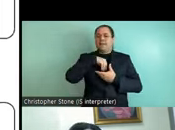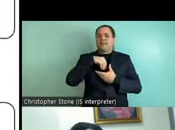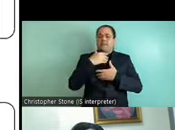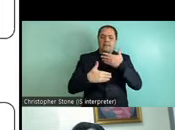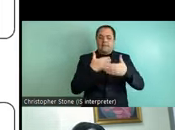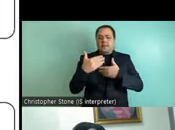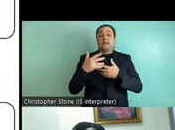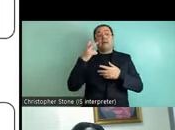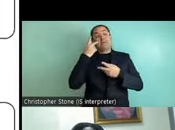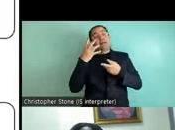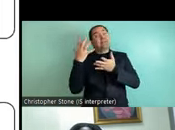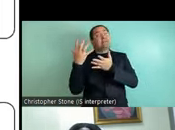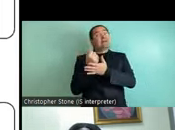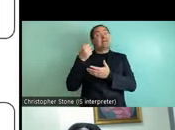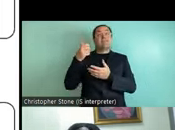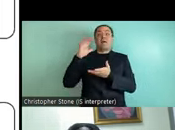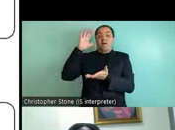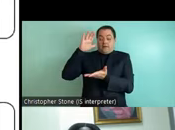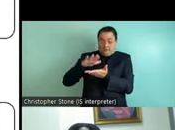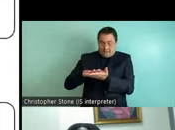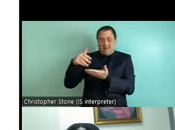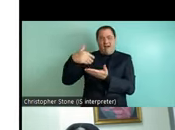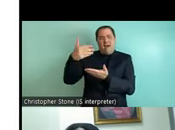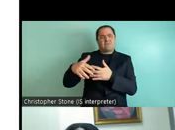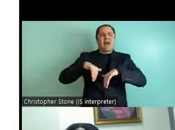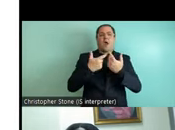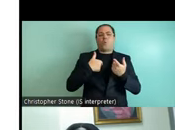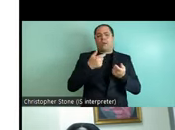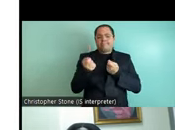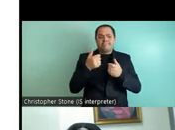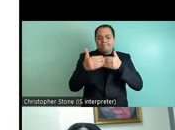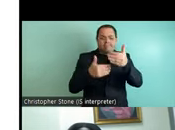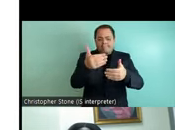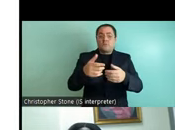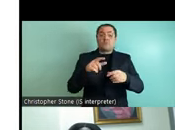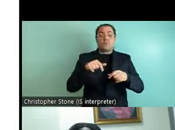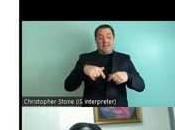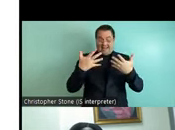initial funding, and to the last slide, what type of future, are we working towards one